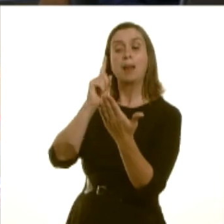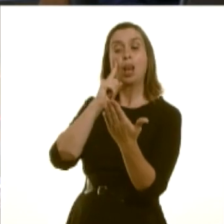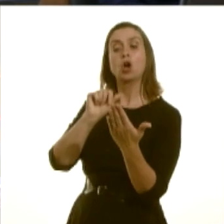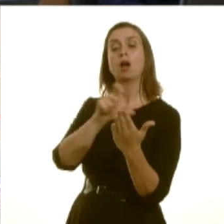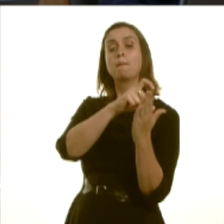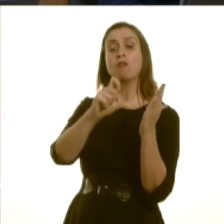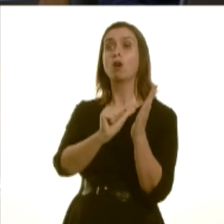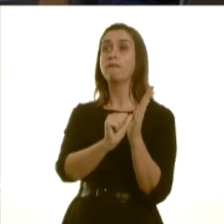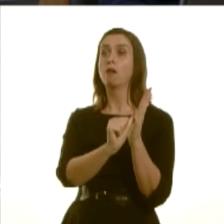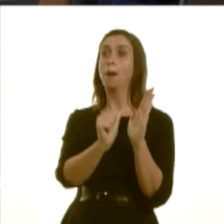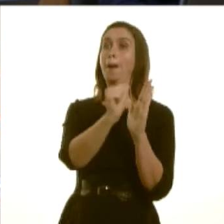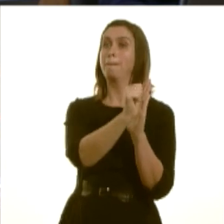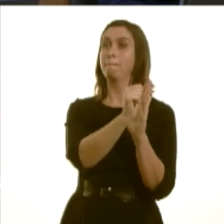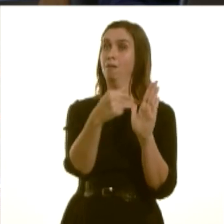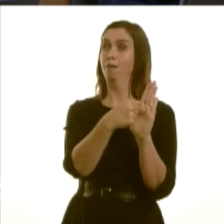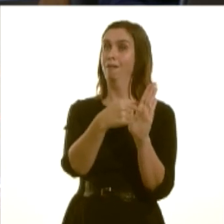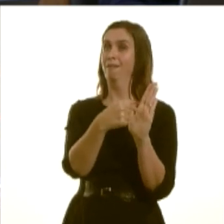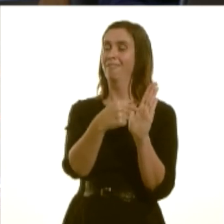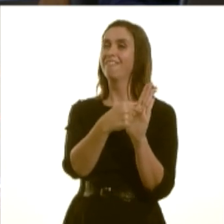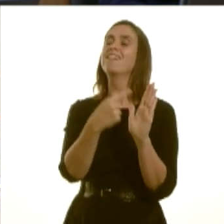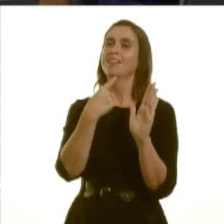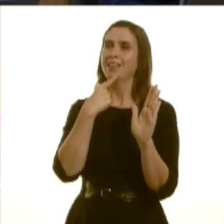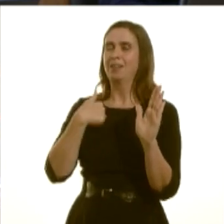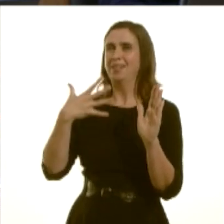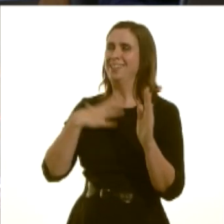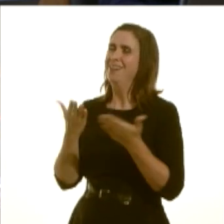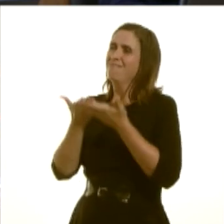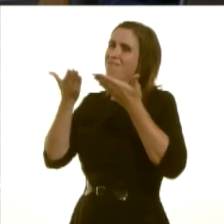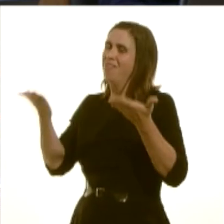paragraph, which says that we need to see an equitable distribution of resources across